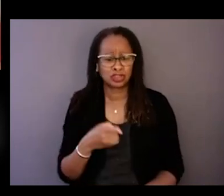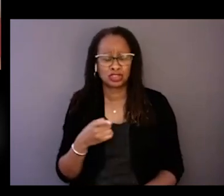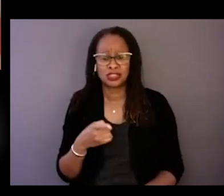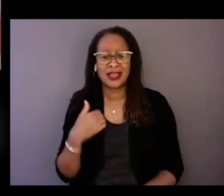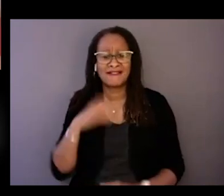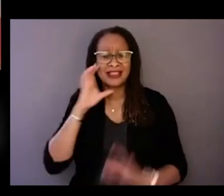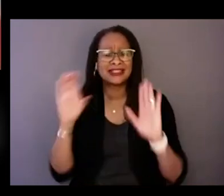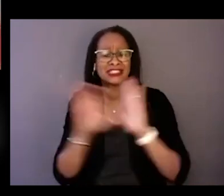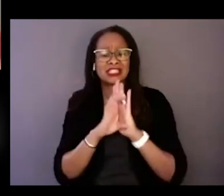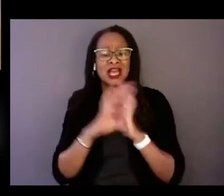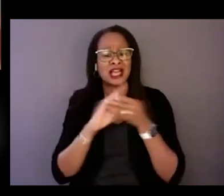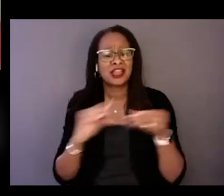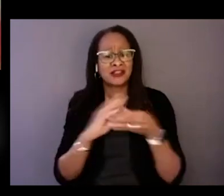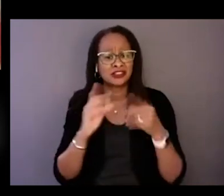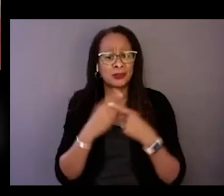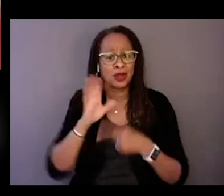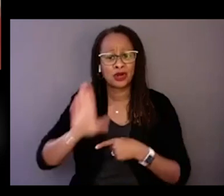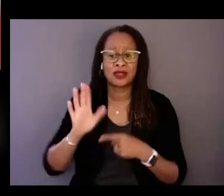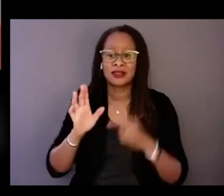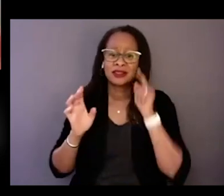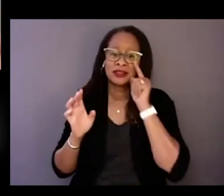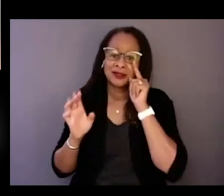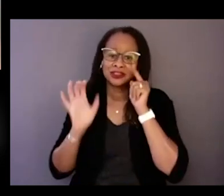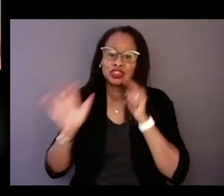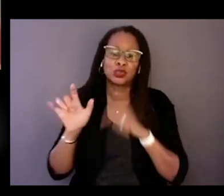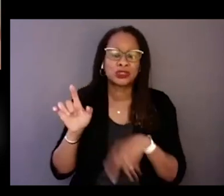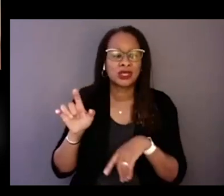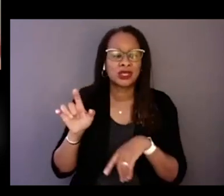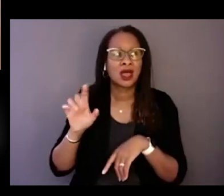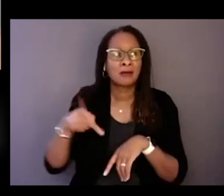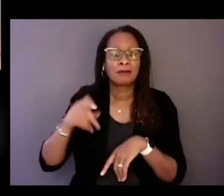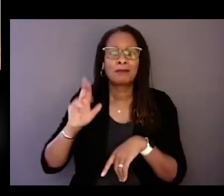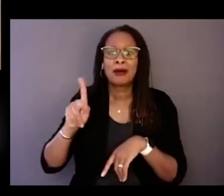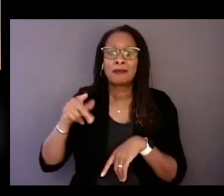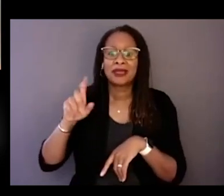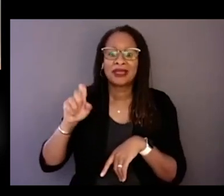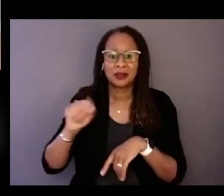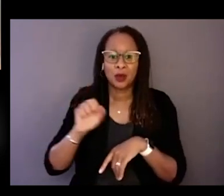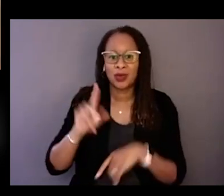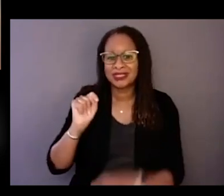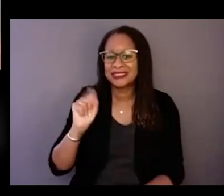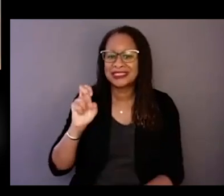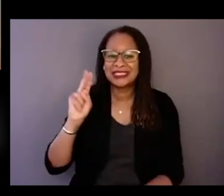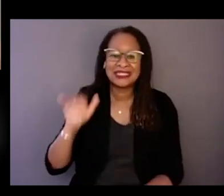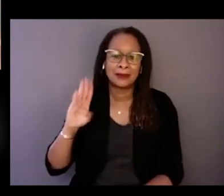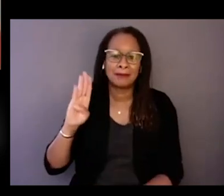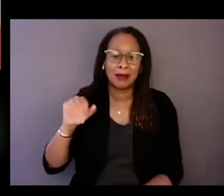there was this narrative about her that she was a puppet or teeny bopper manufactured type of artist.